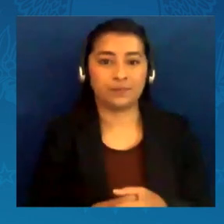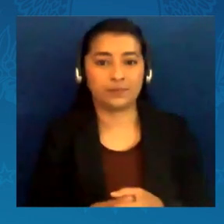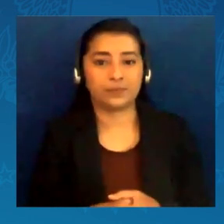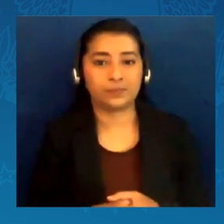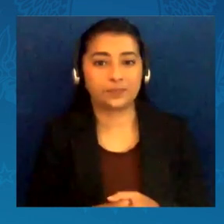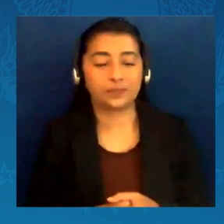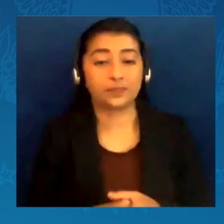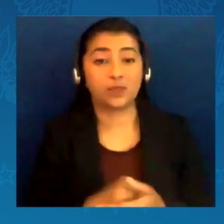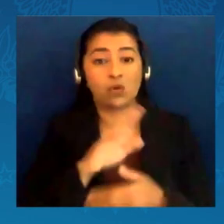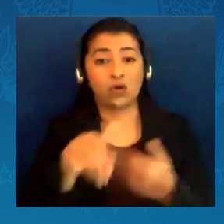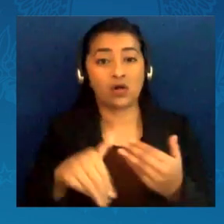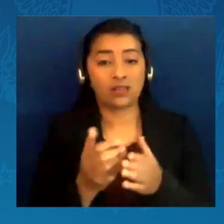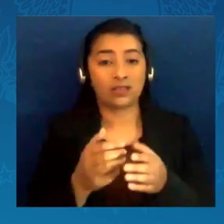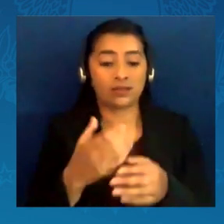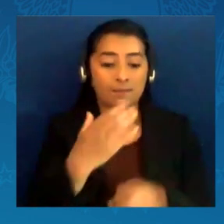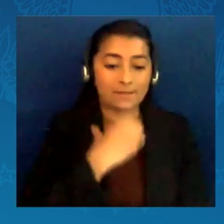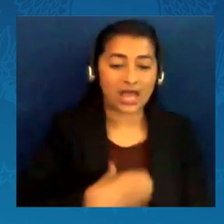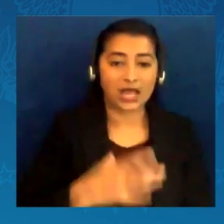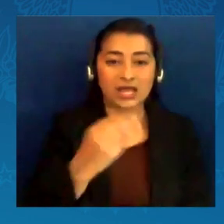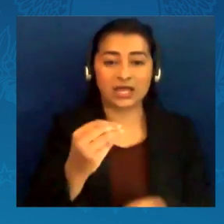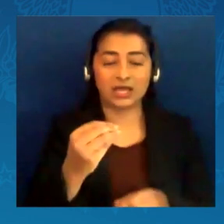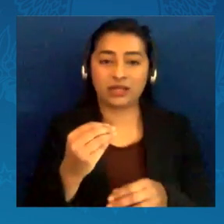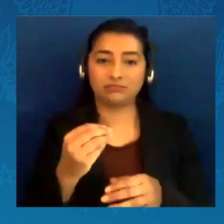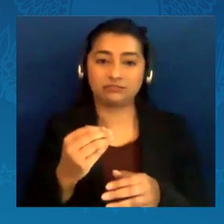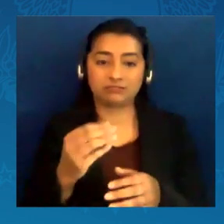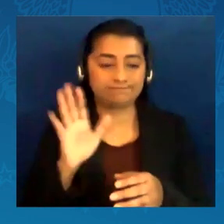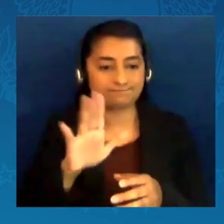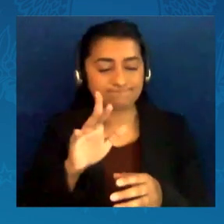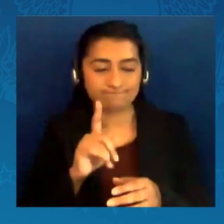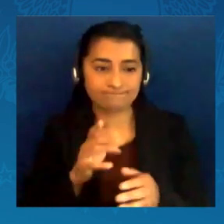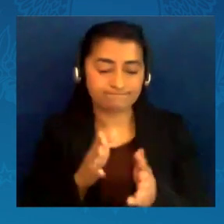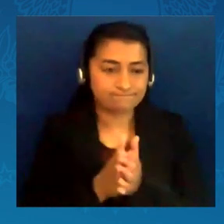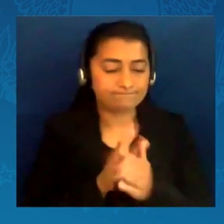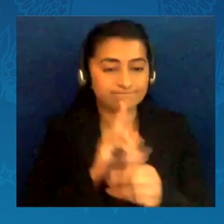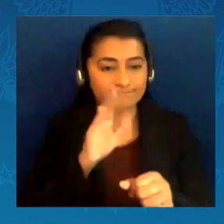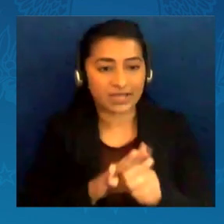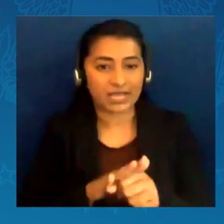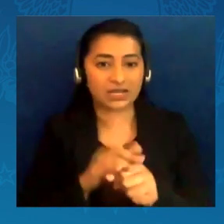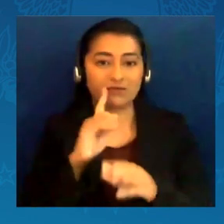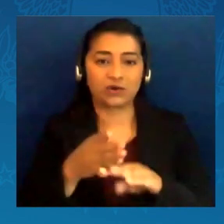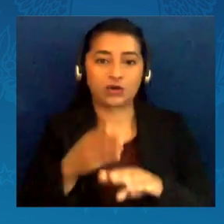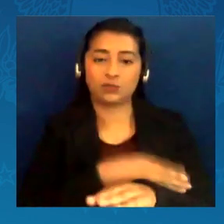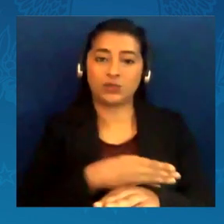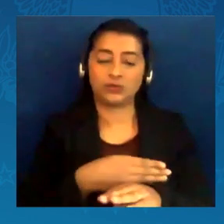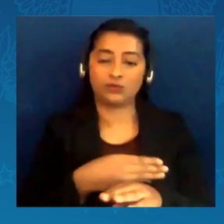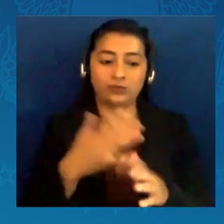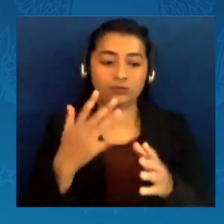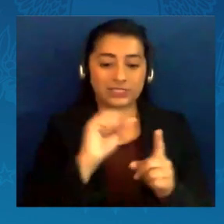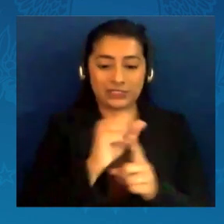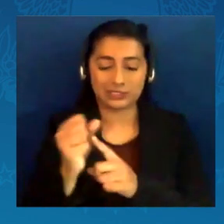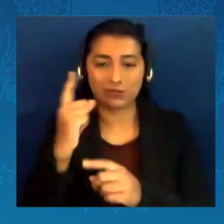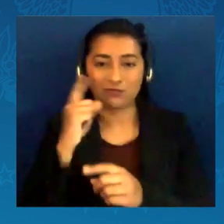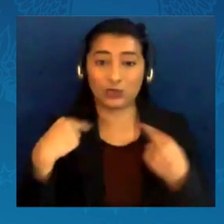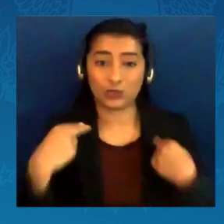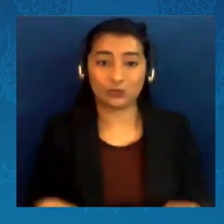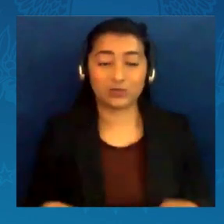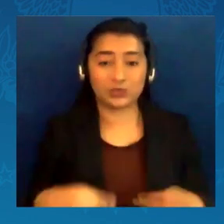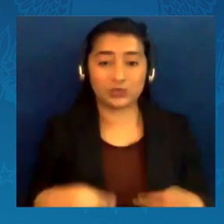to improve the human condition and to solve problems at such an incredible mission that you --